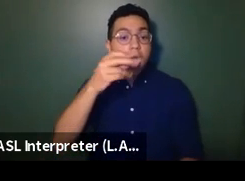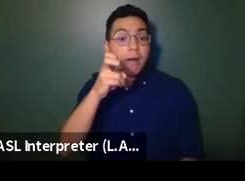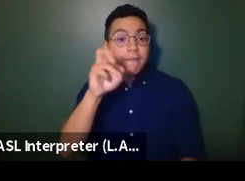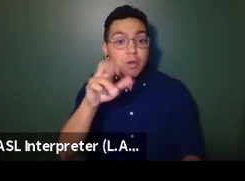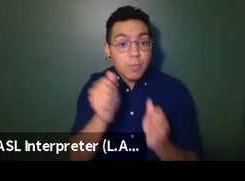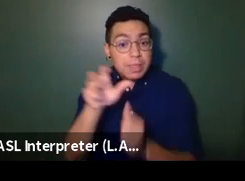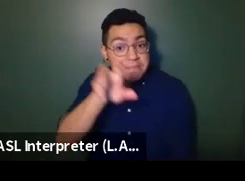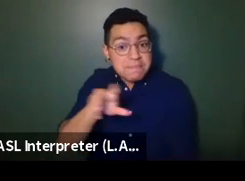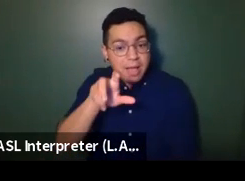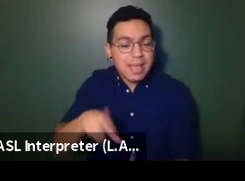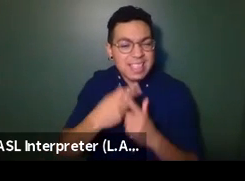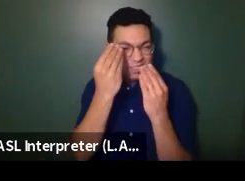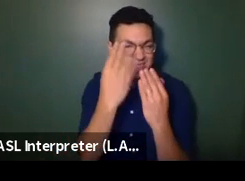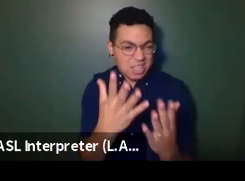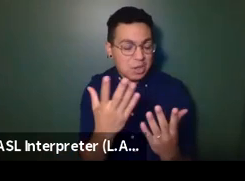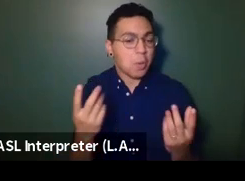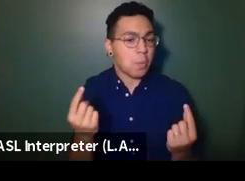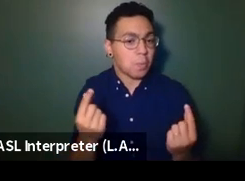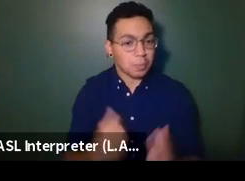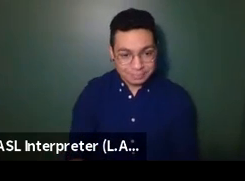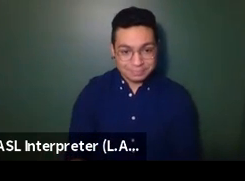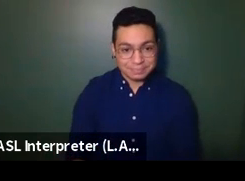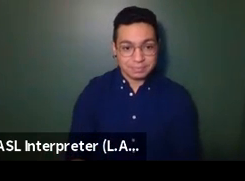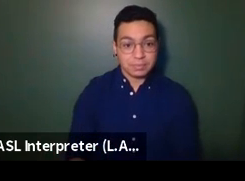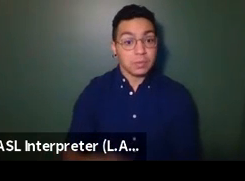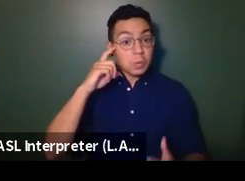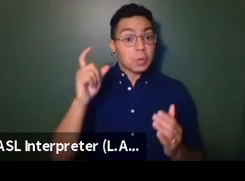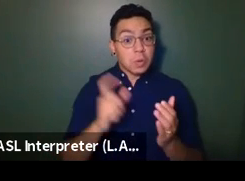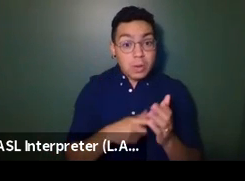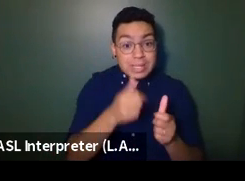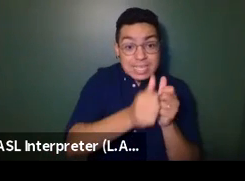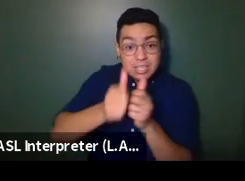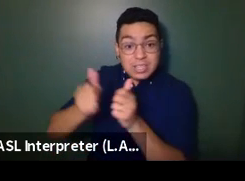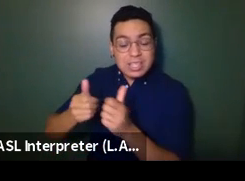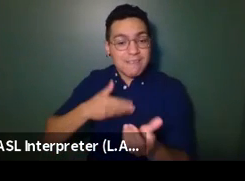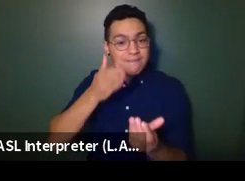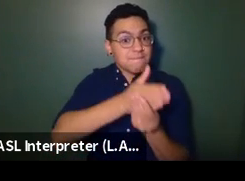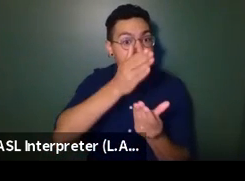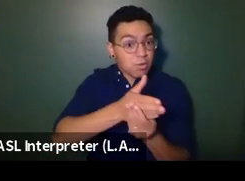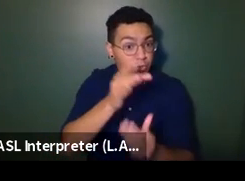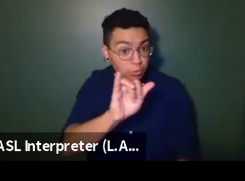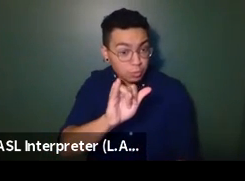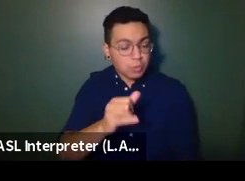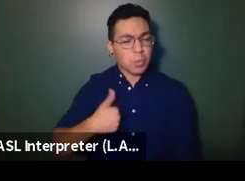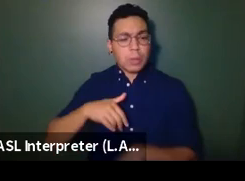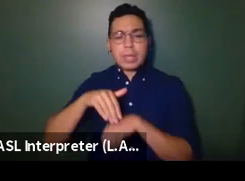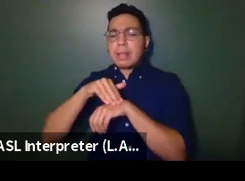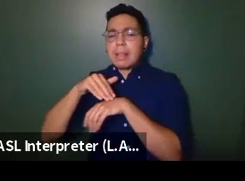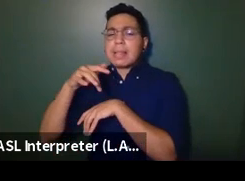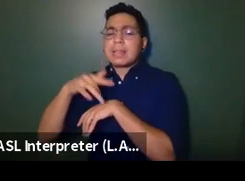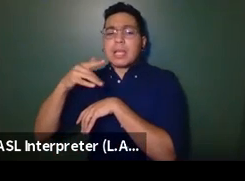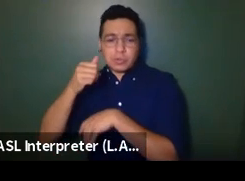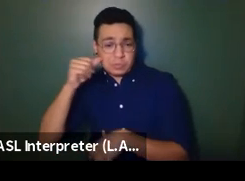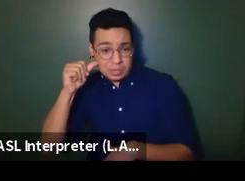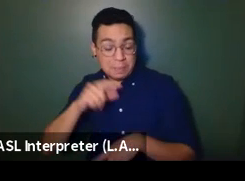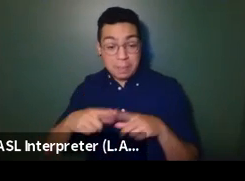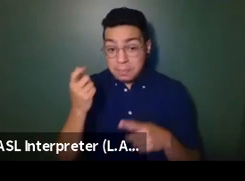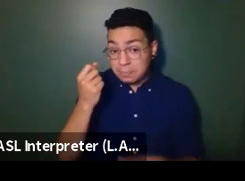Katherine Livick - ESD 112: You can see that there are folder links on each of these and we very briefly touched on the idea yesterday that Google Classroom stores its work